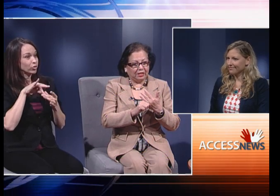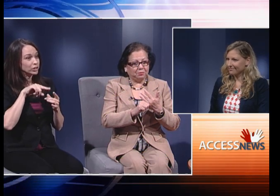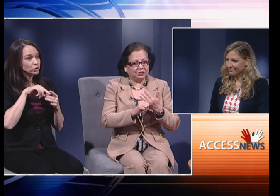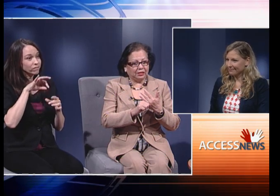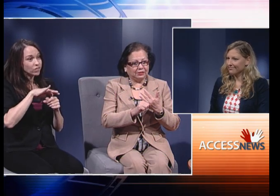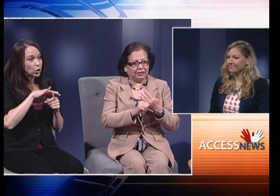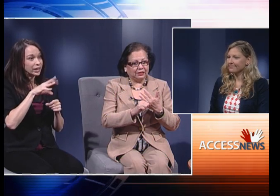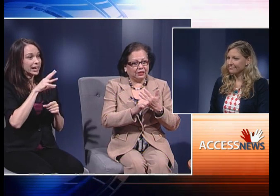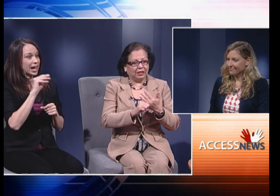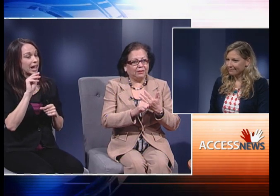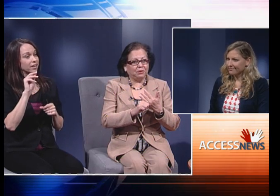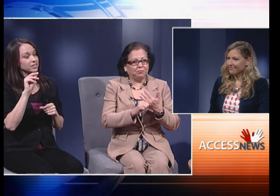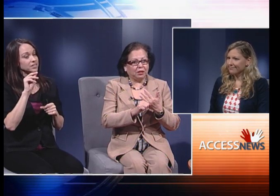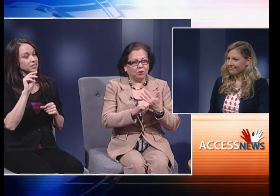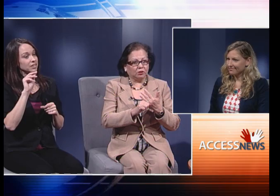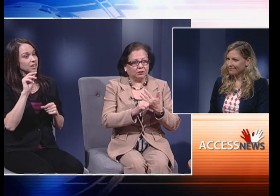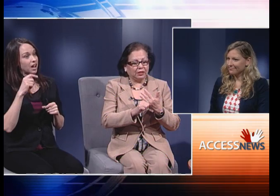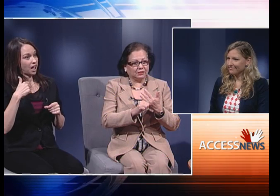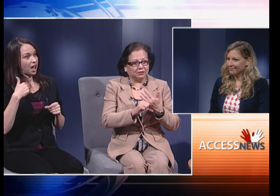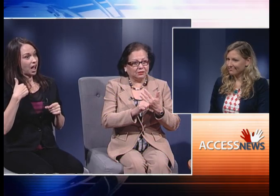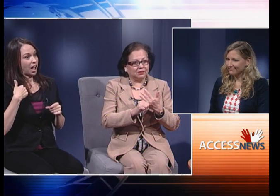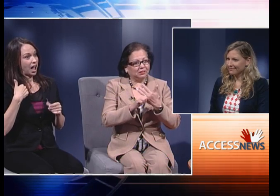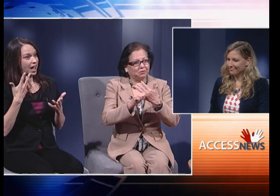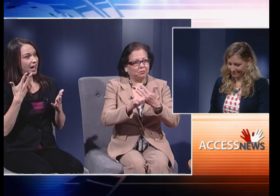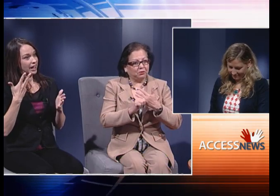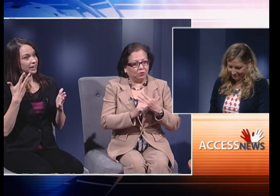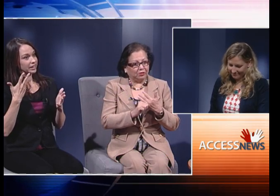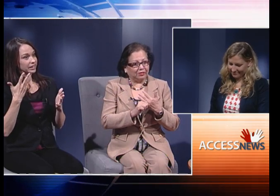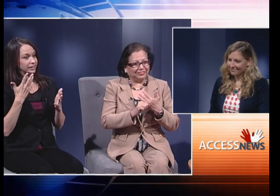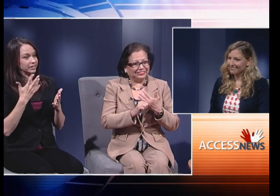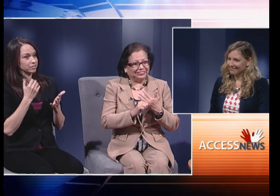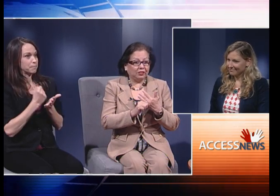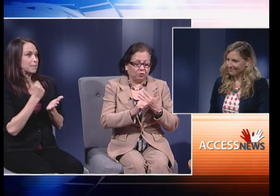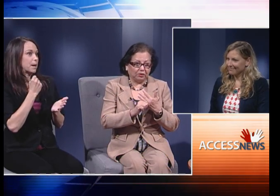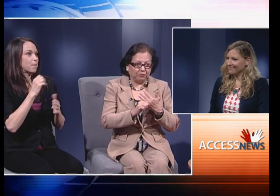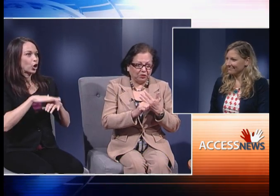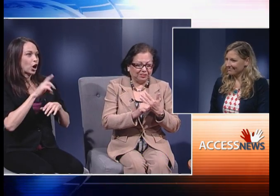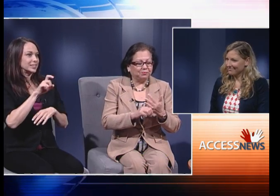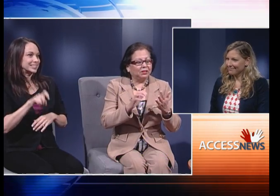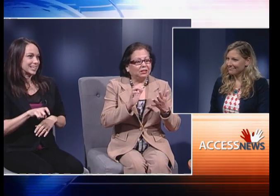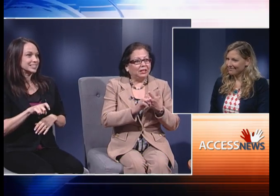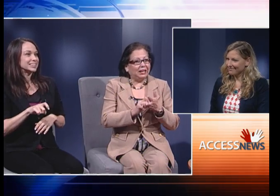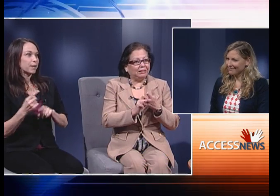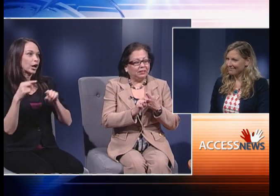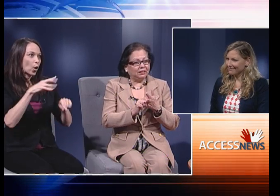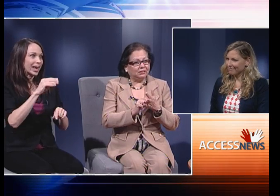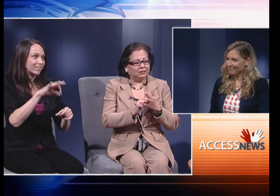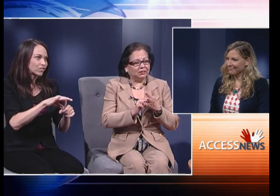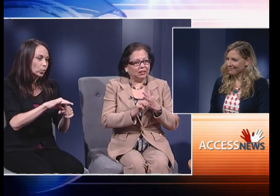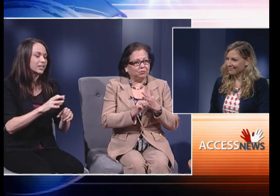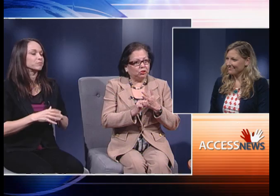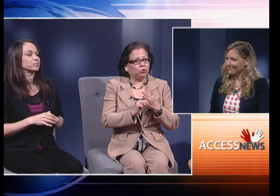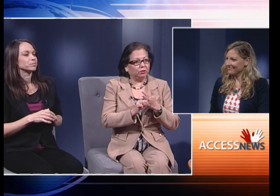and besides that, I've made my mark on Texas by going there" and hopefully, voting. And then I'm on Twitter.